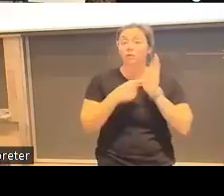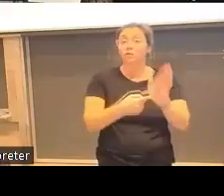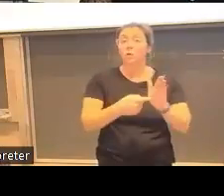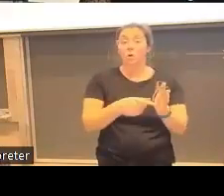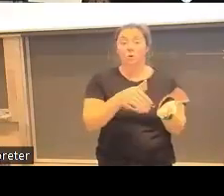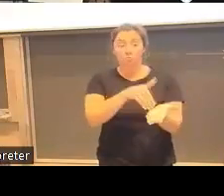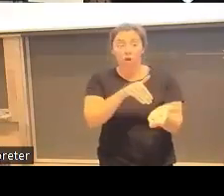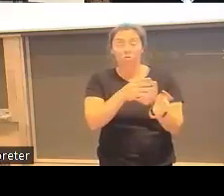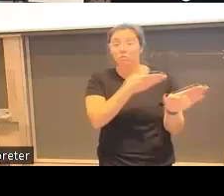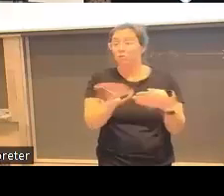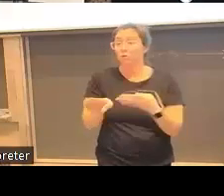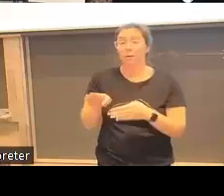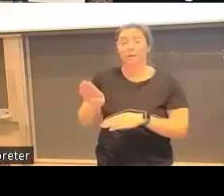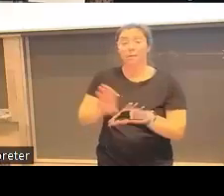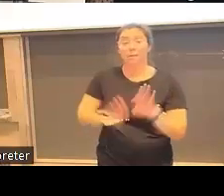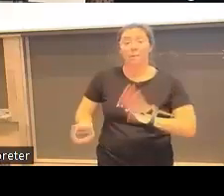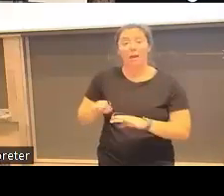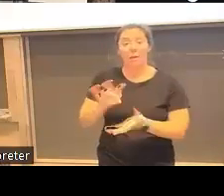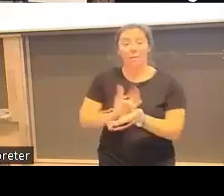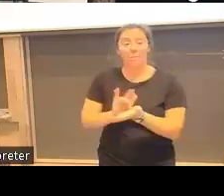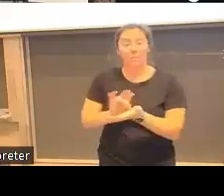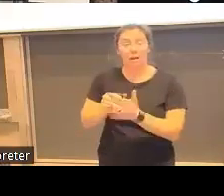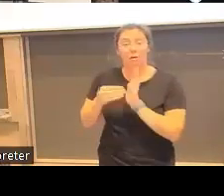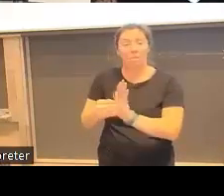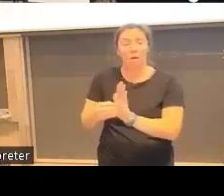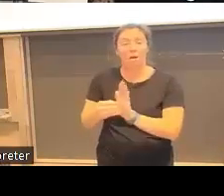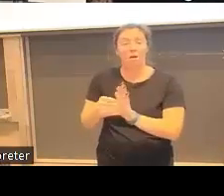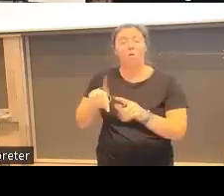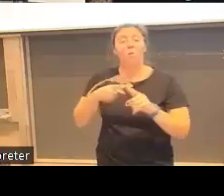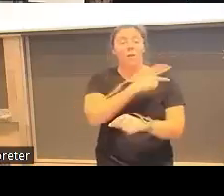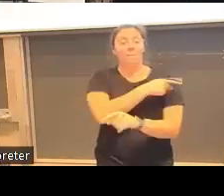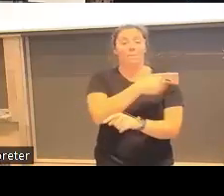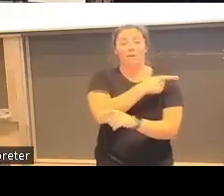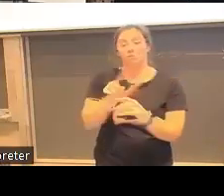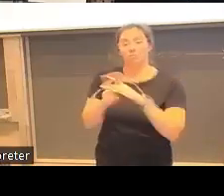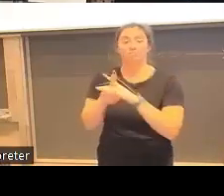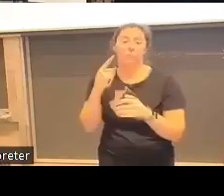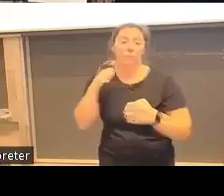turn to a biomedical inquiry when patients present with affect but we also know that phys